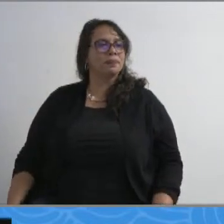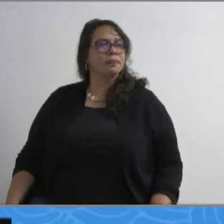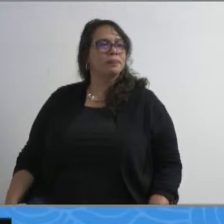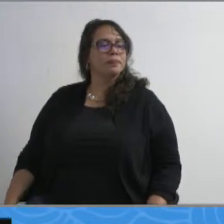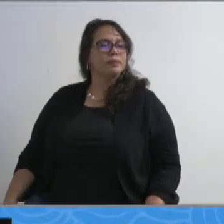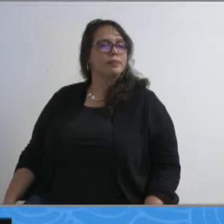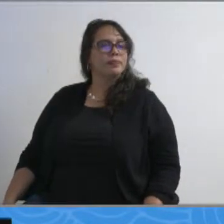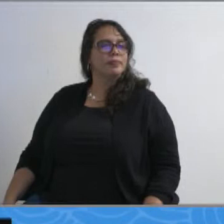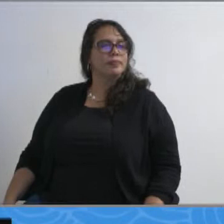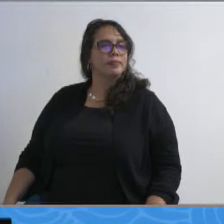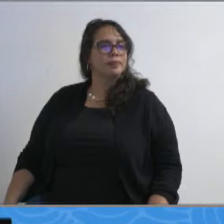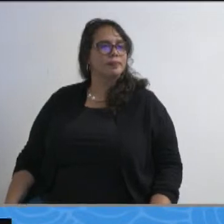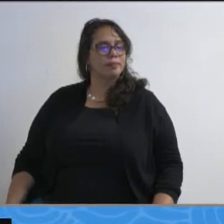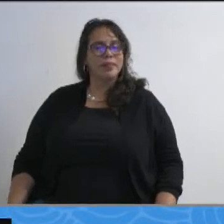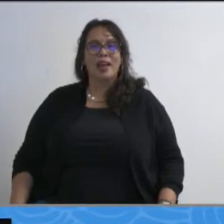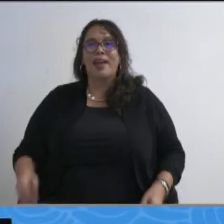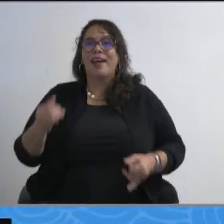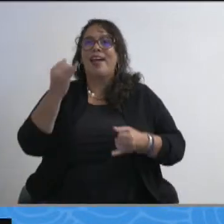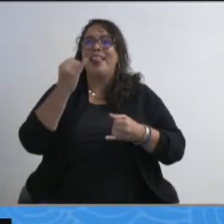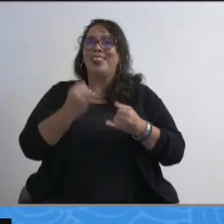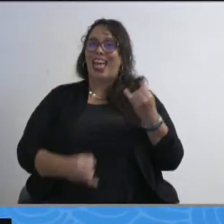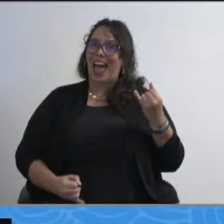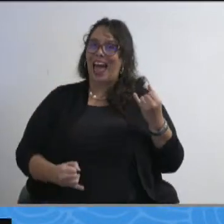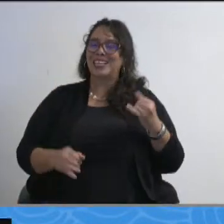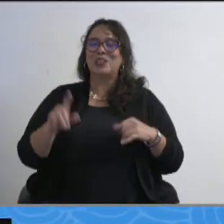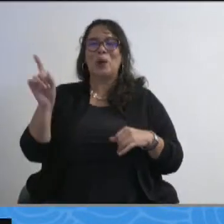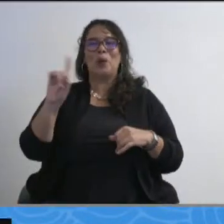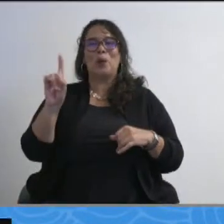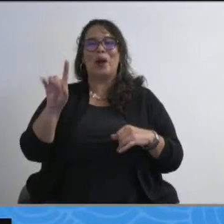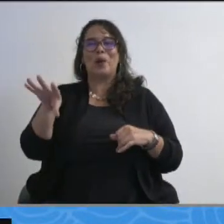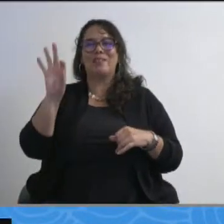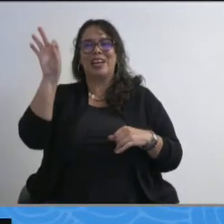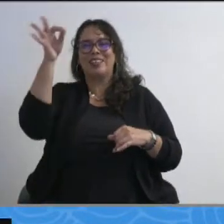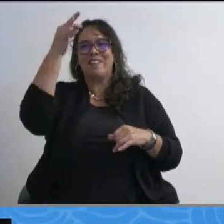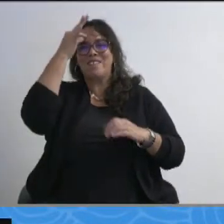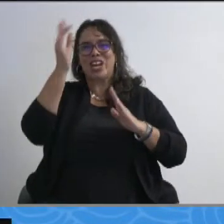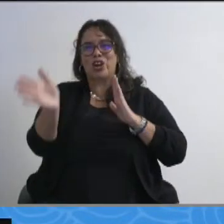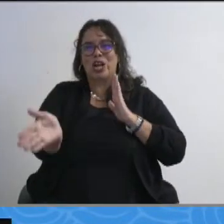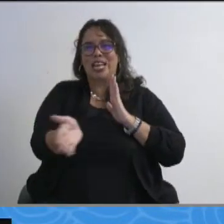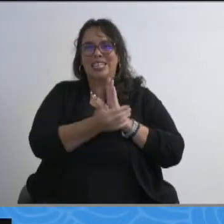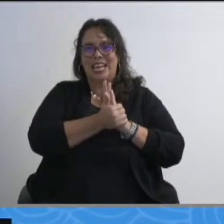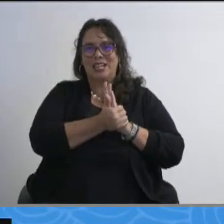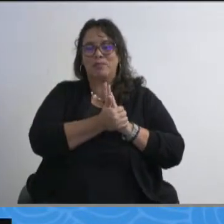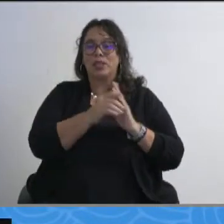So, lastly, where can I find the addendum? Well, the addendum, once it's fully approved by the board,